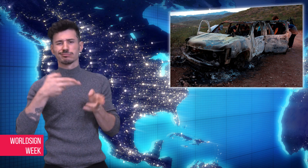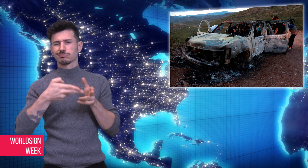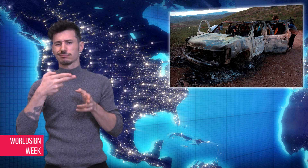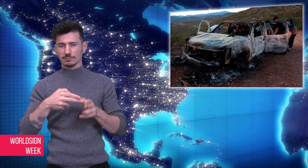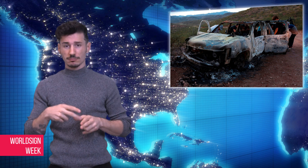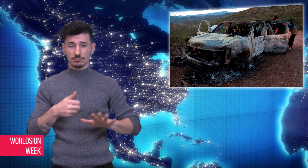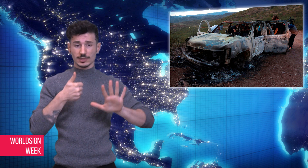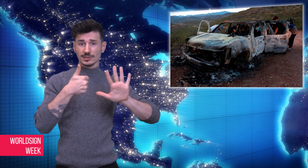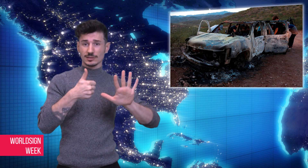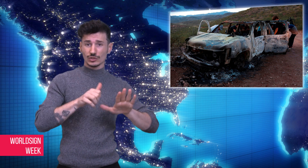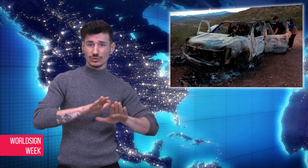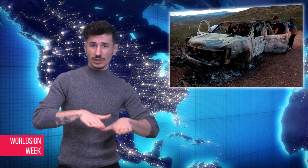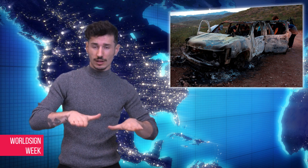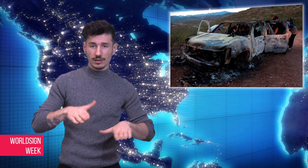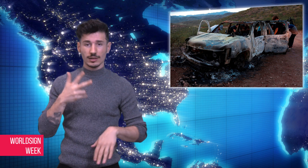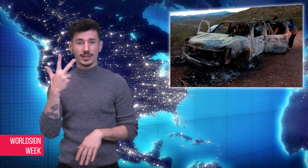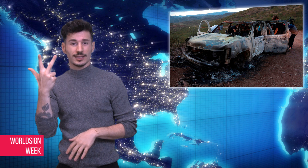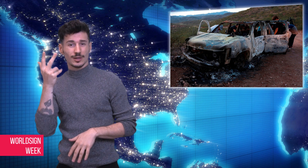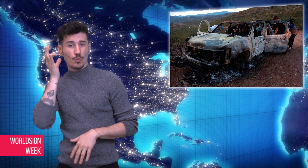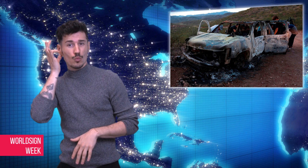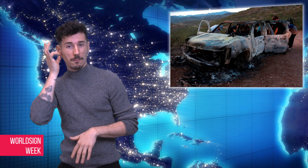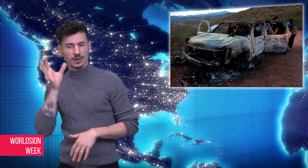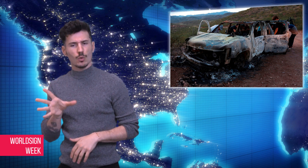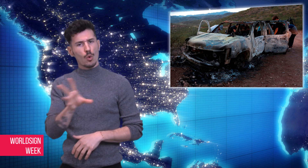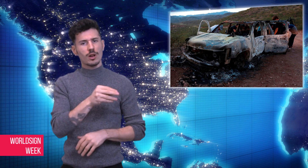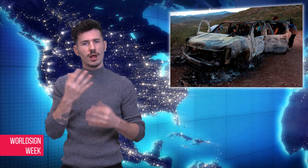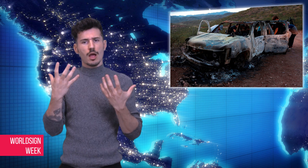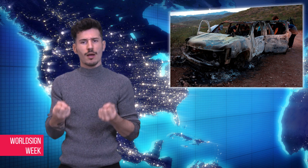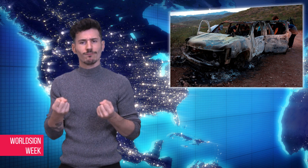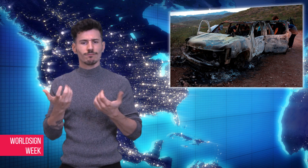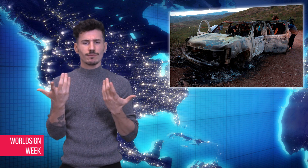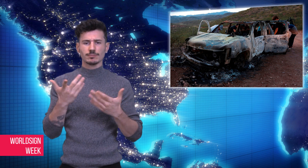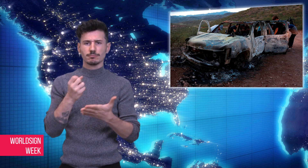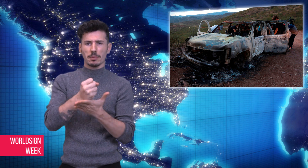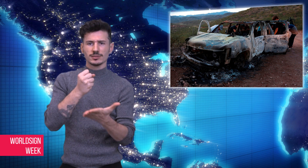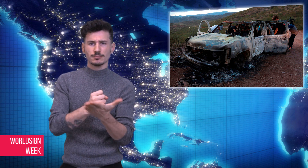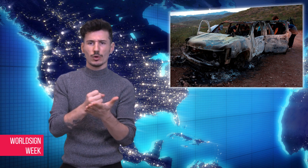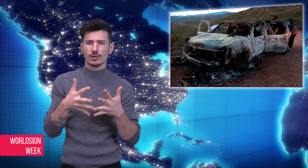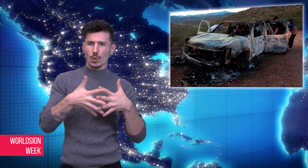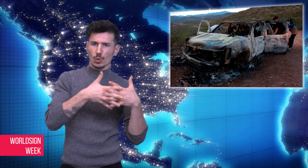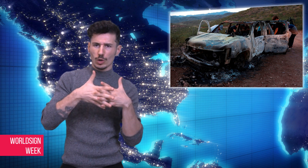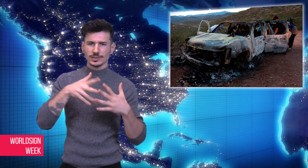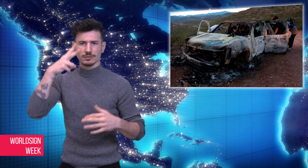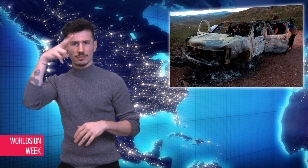Six children and three women, all dual US-Mexico